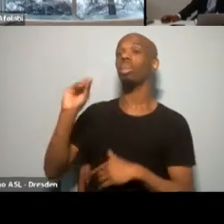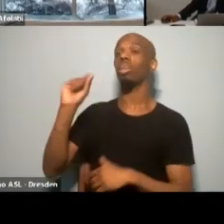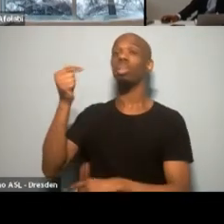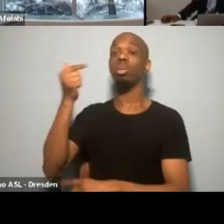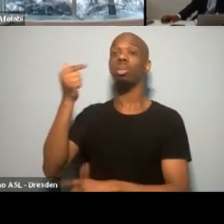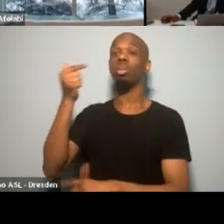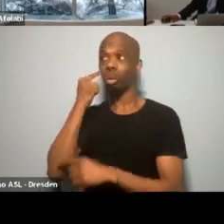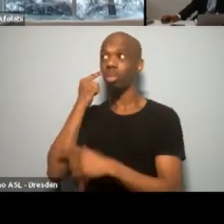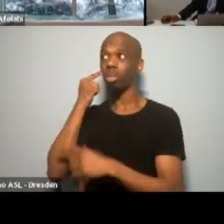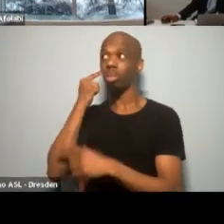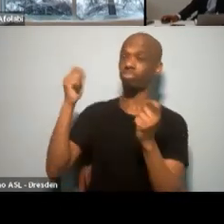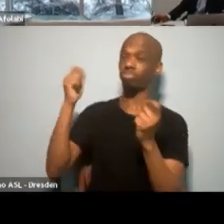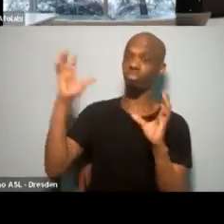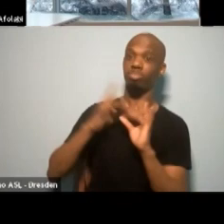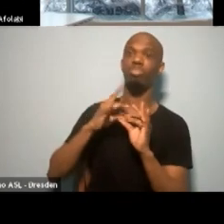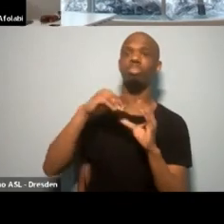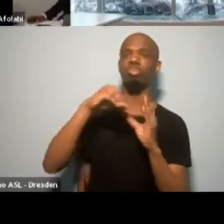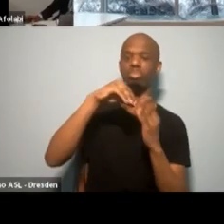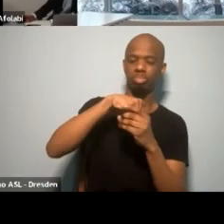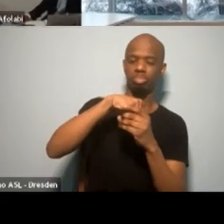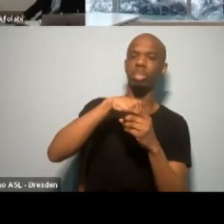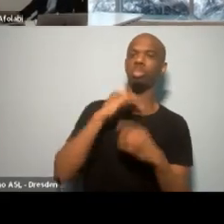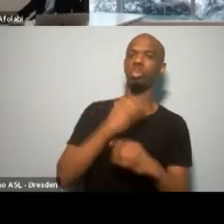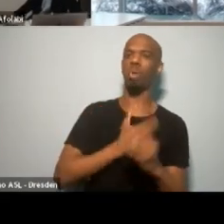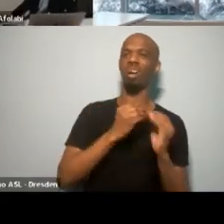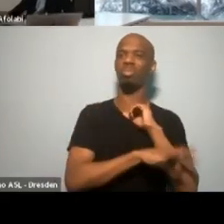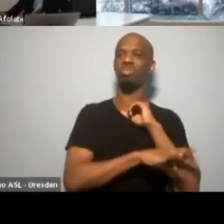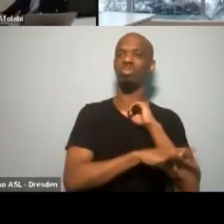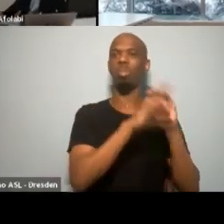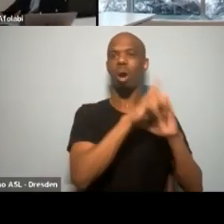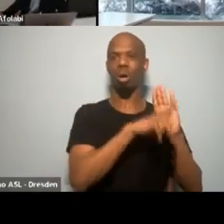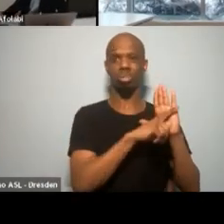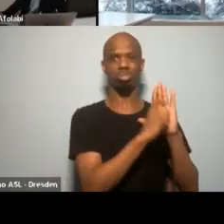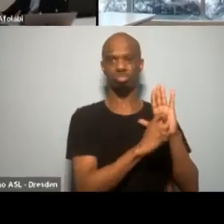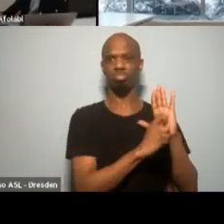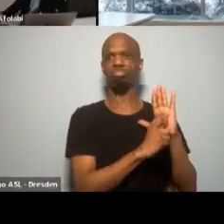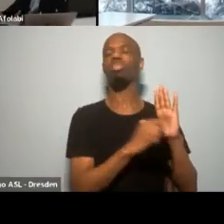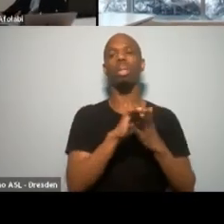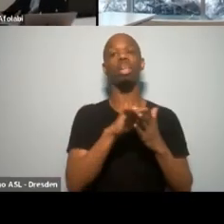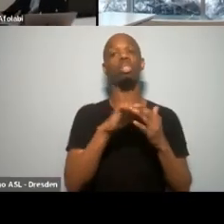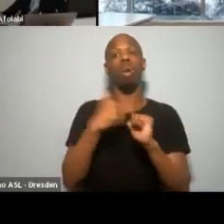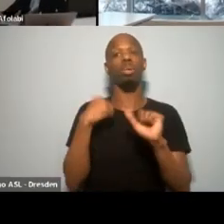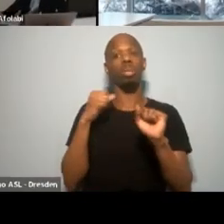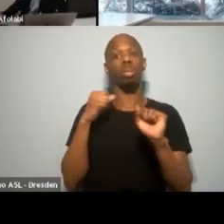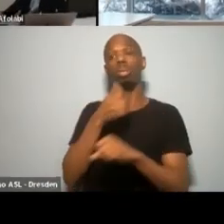that can create effect and create influence or rebrand the nation beyond what the ambassadors,